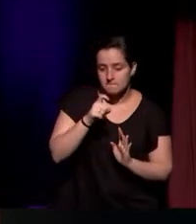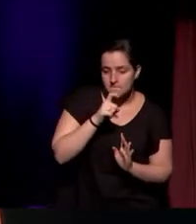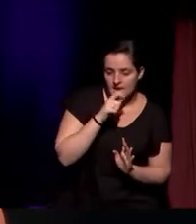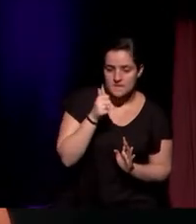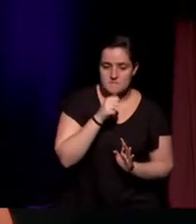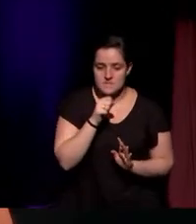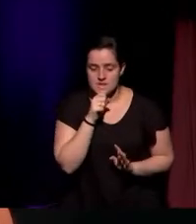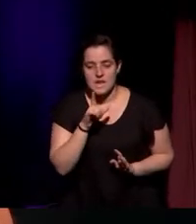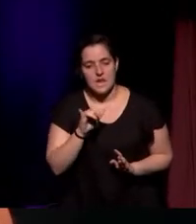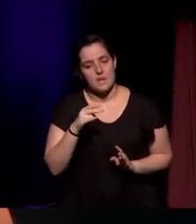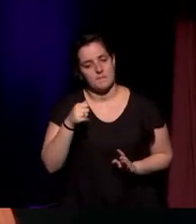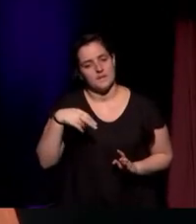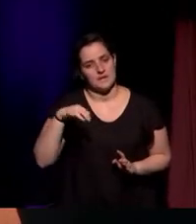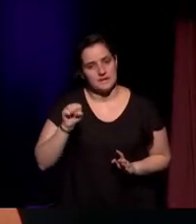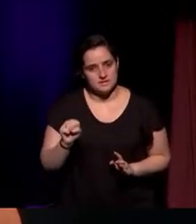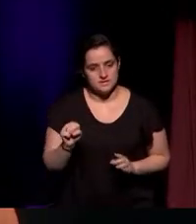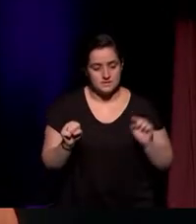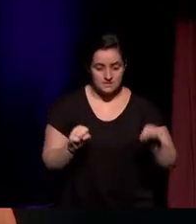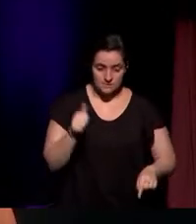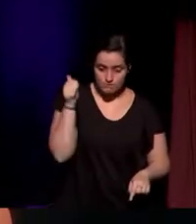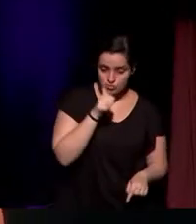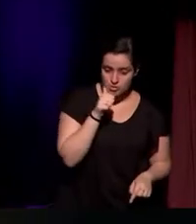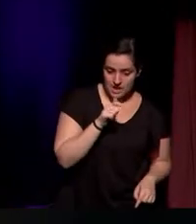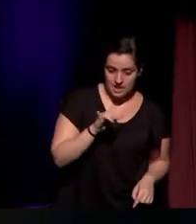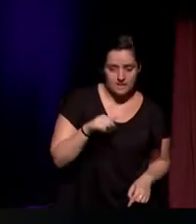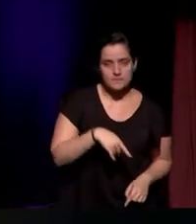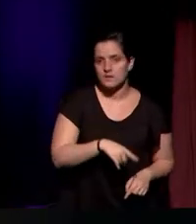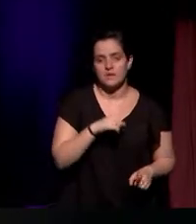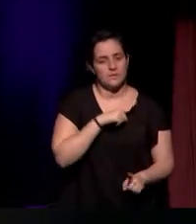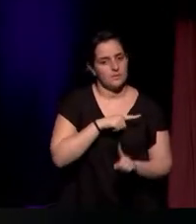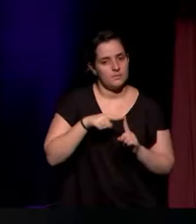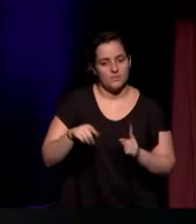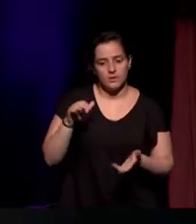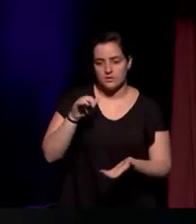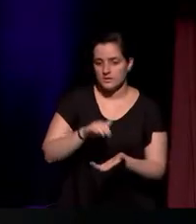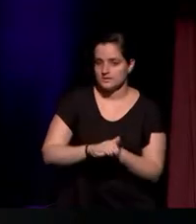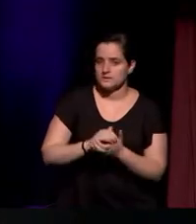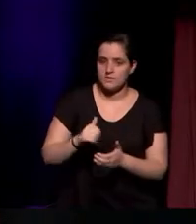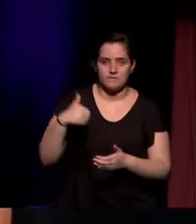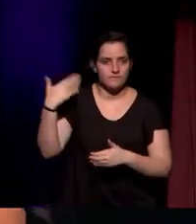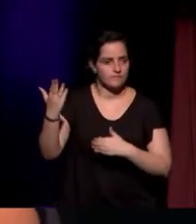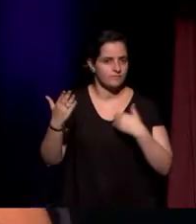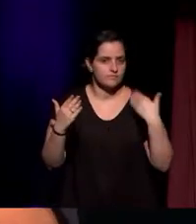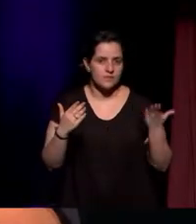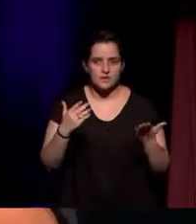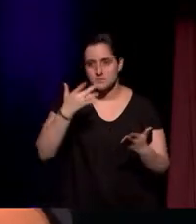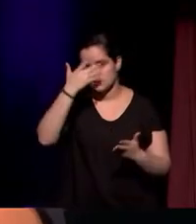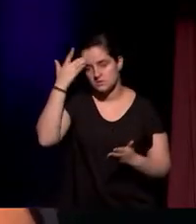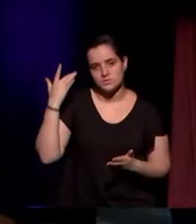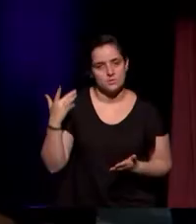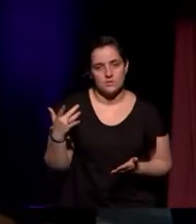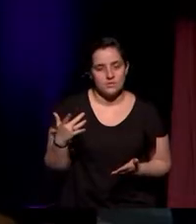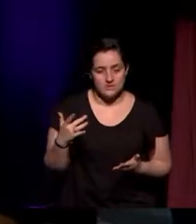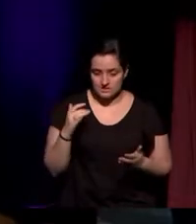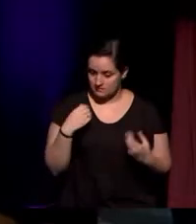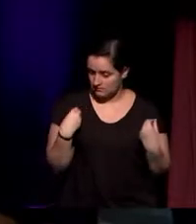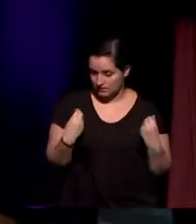Lebanese women cannot, if married to foreigners, cannot give citizenship to their children.